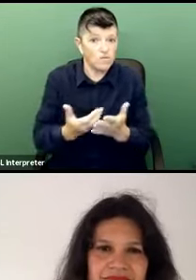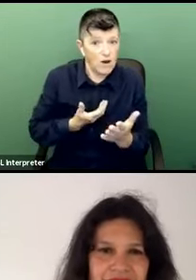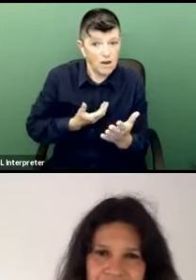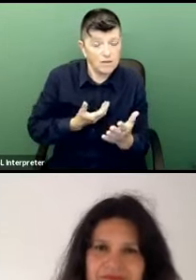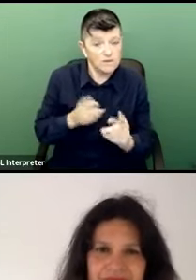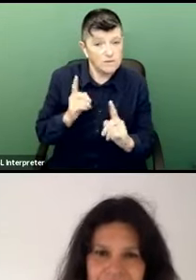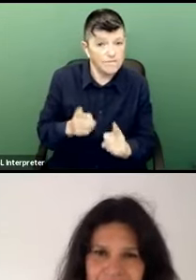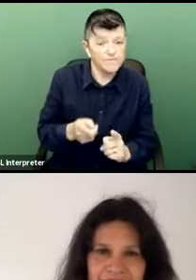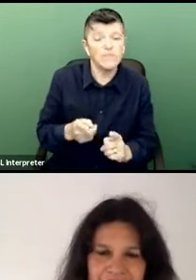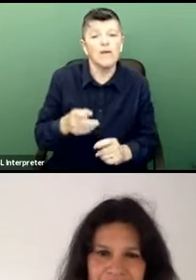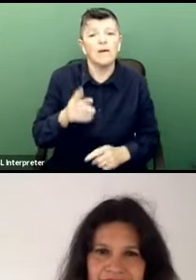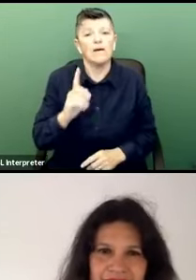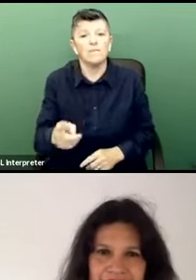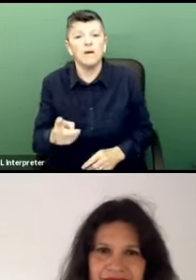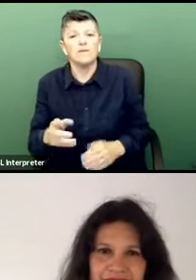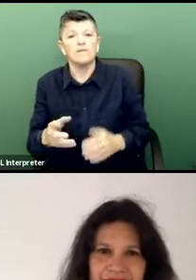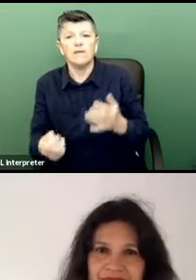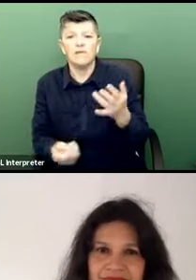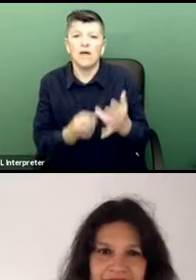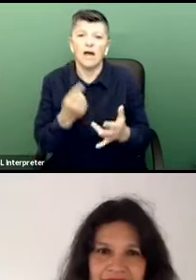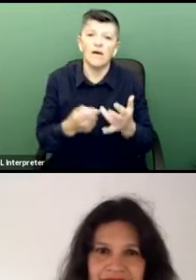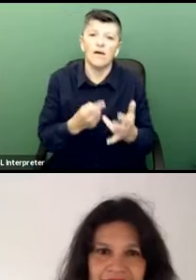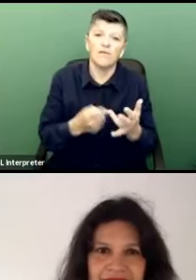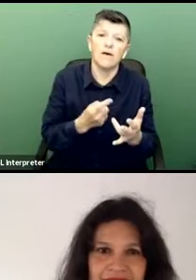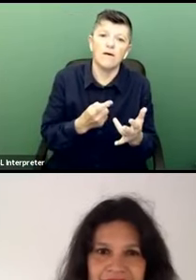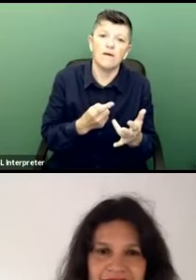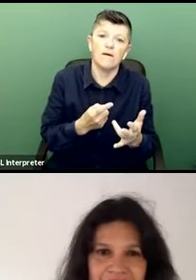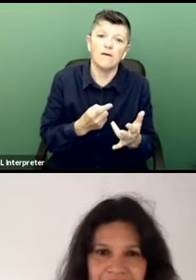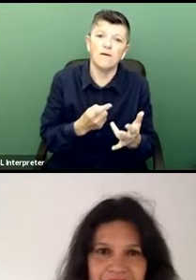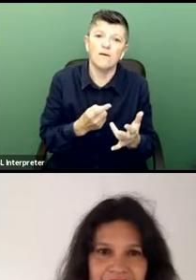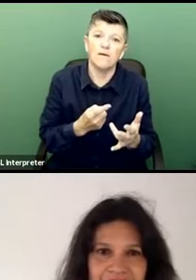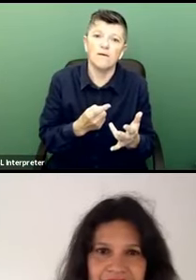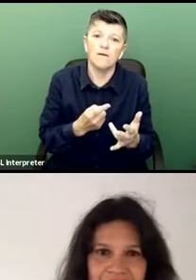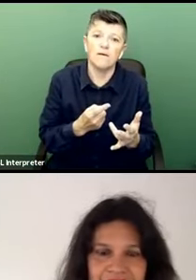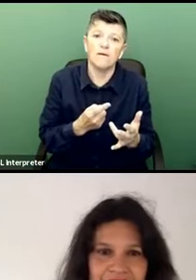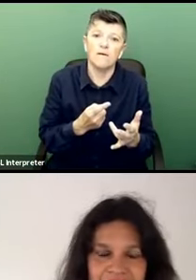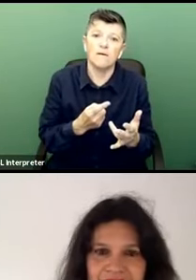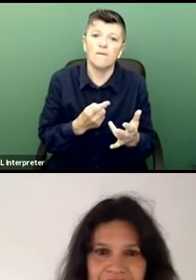a telephone so he can be seen throughout the whipping scene